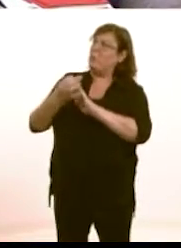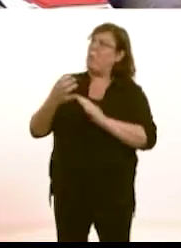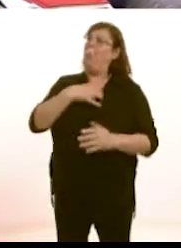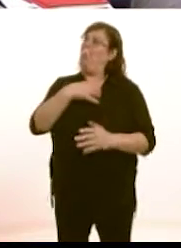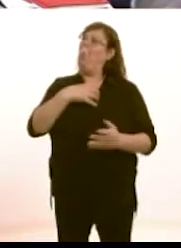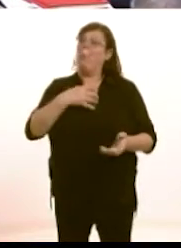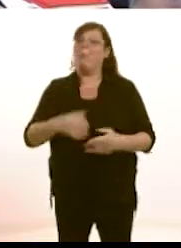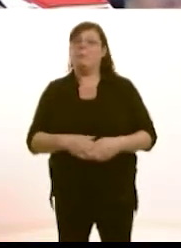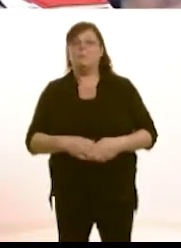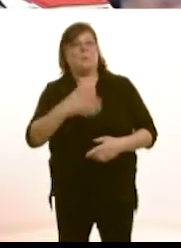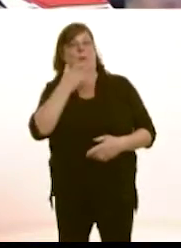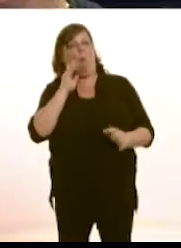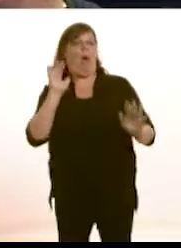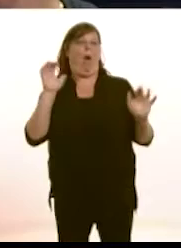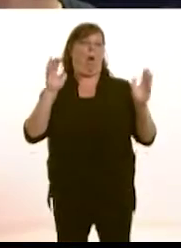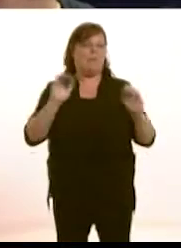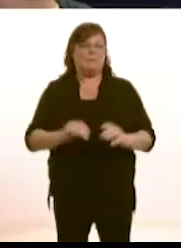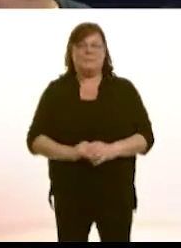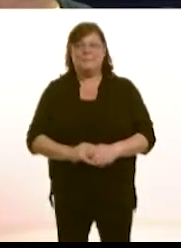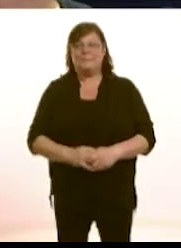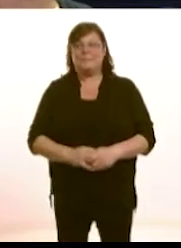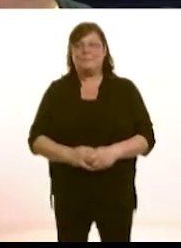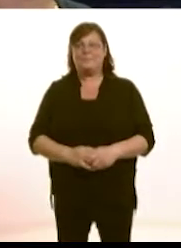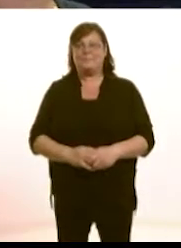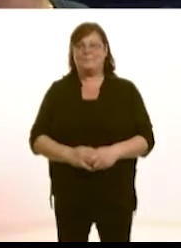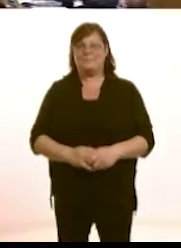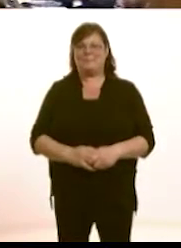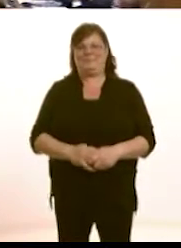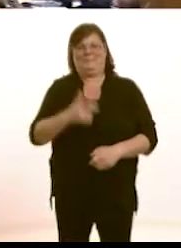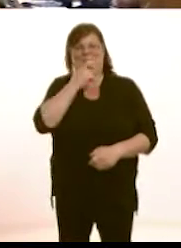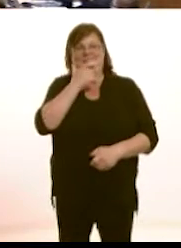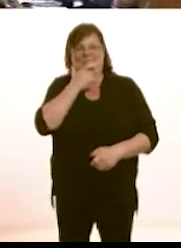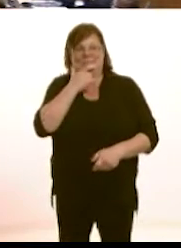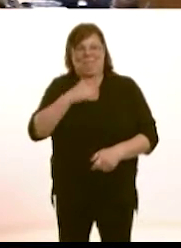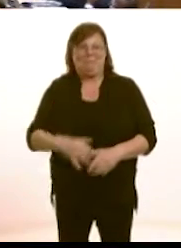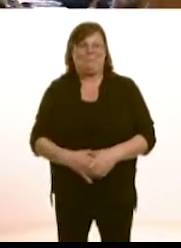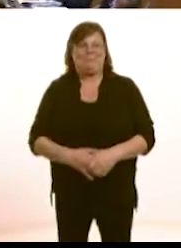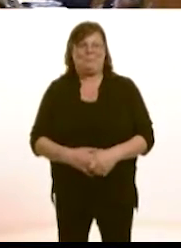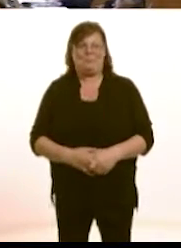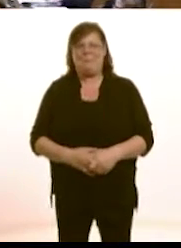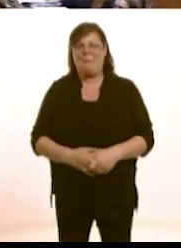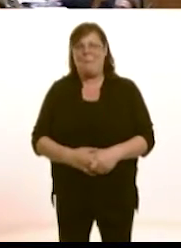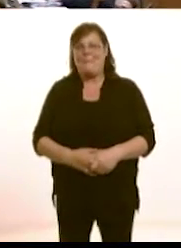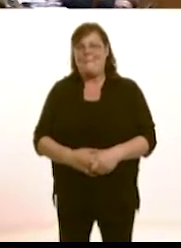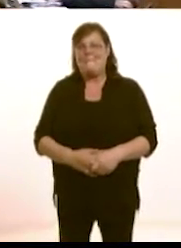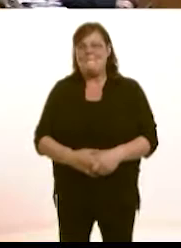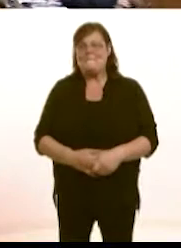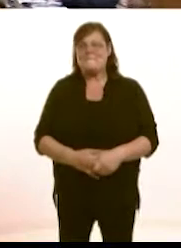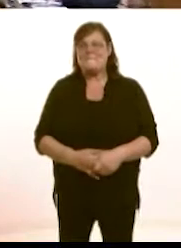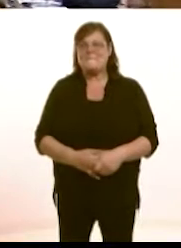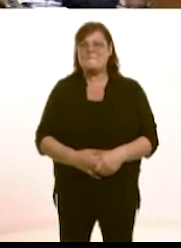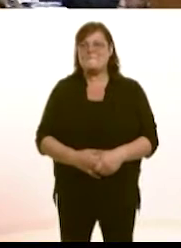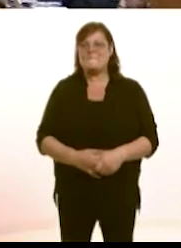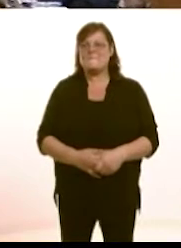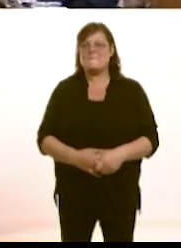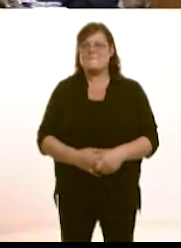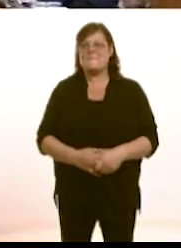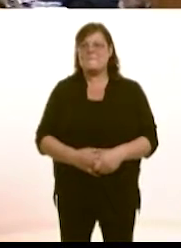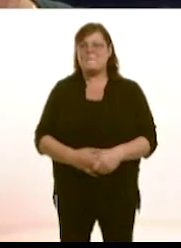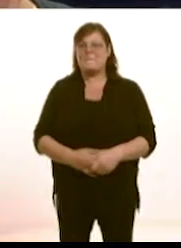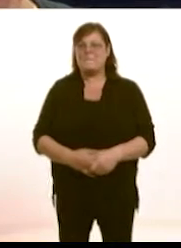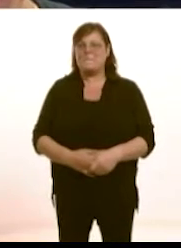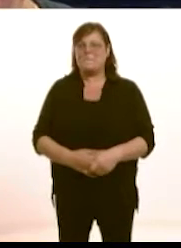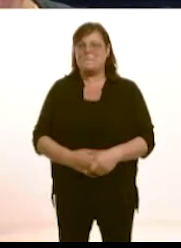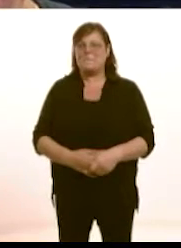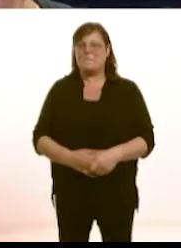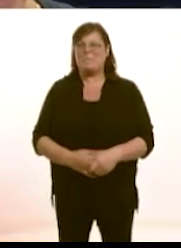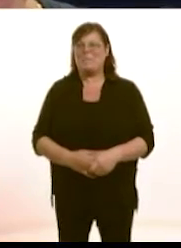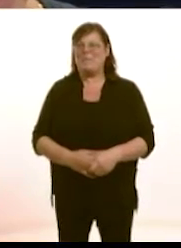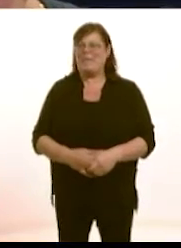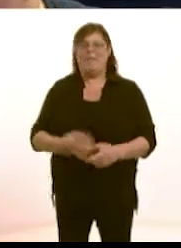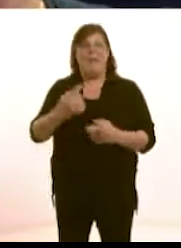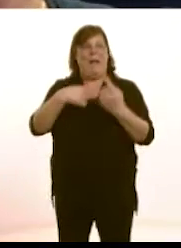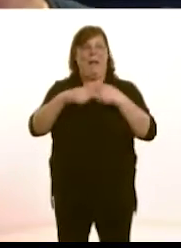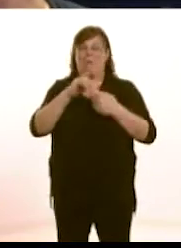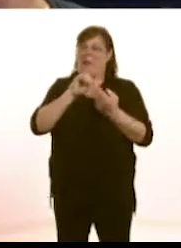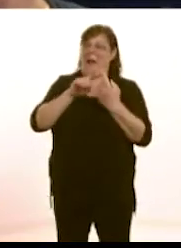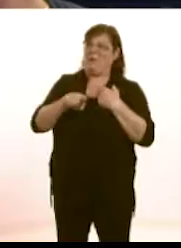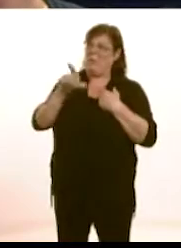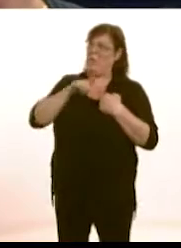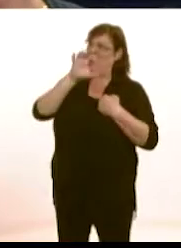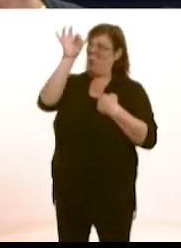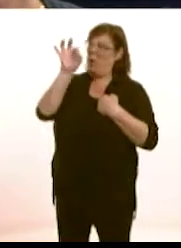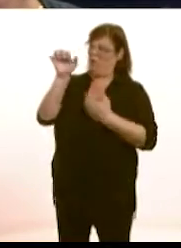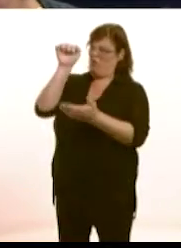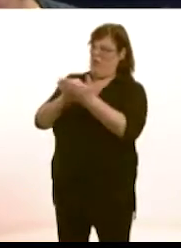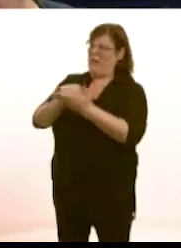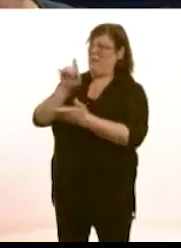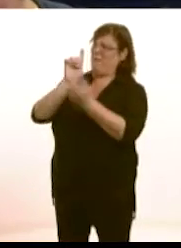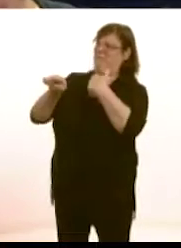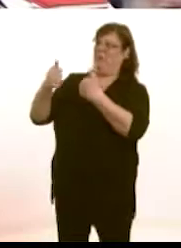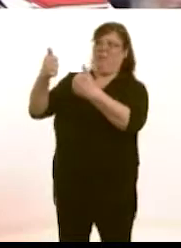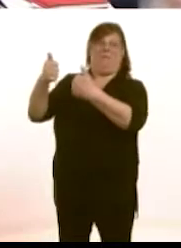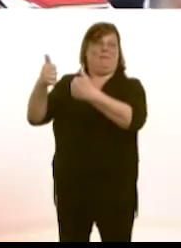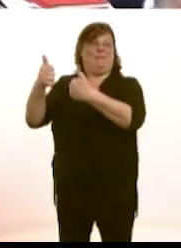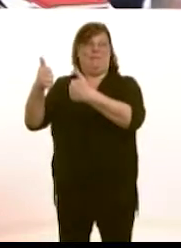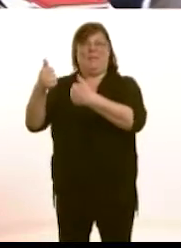The reaction to when the First Minister answers a question correctly is very interesting.